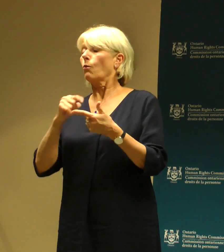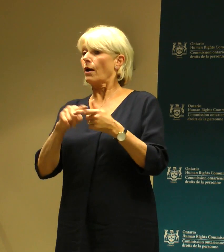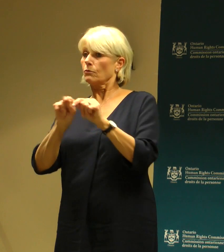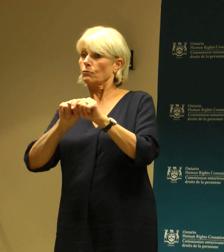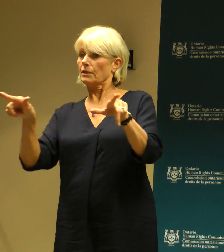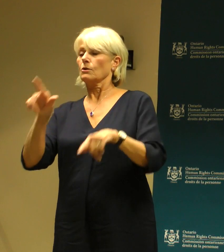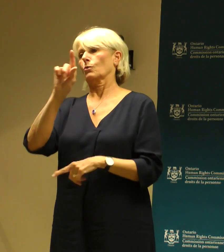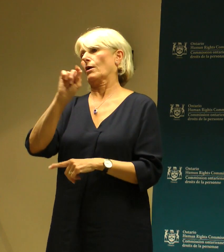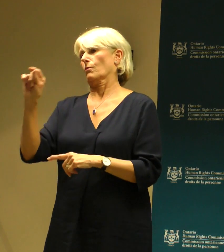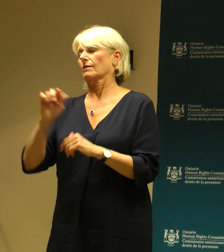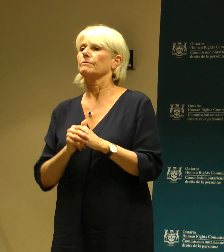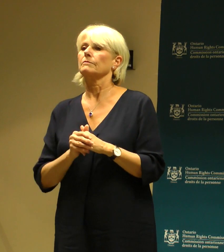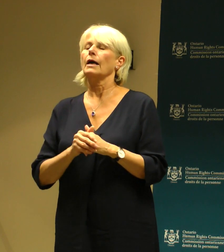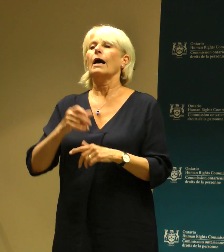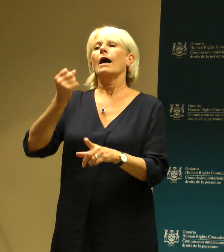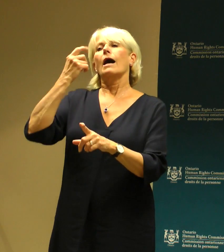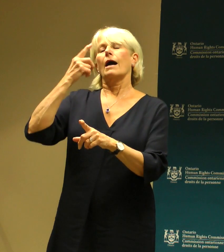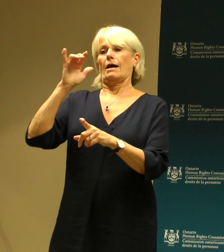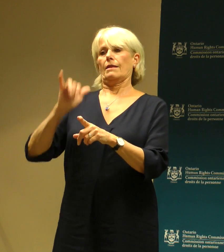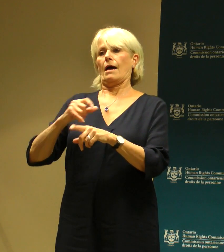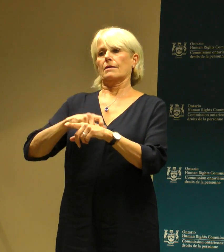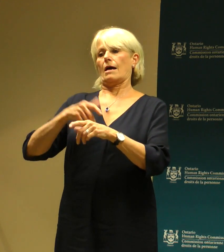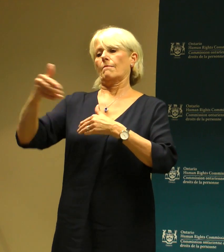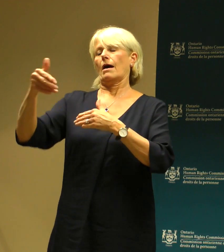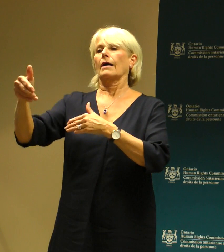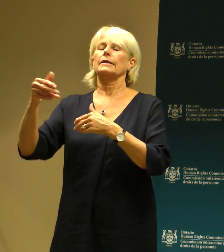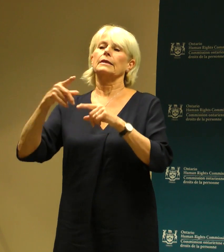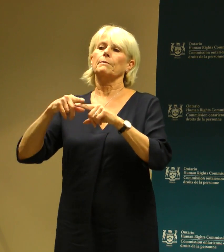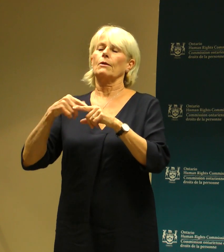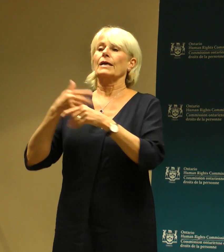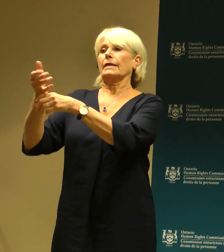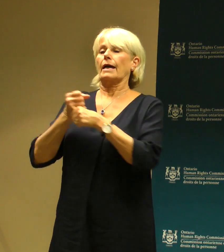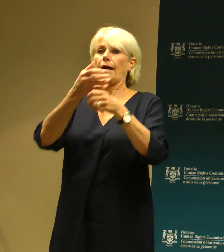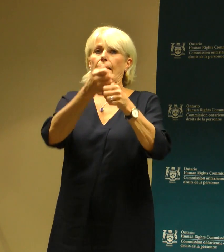Of course, this timeline depends on when we receive information from school boards.